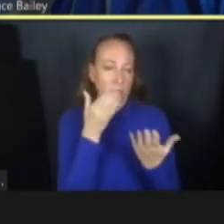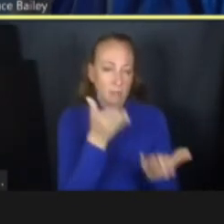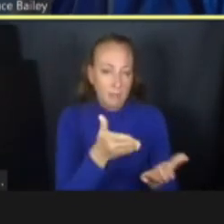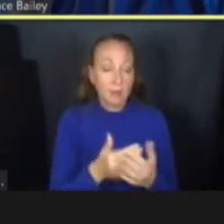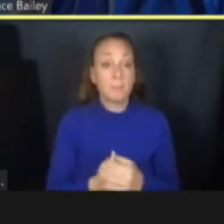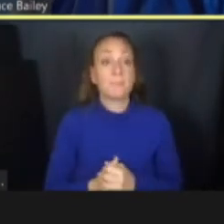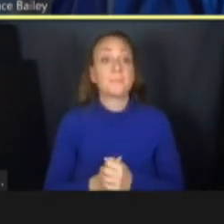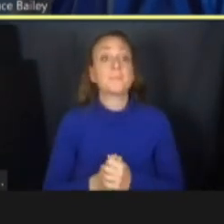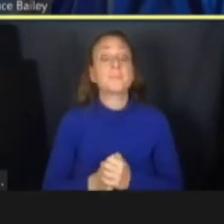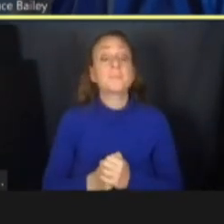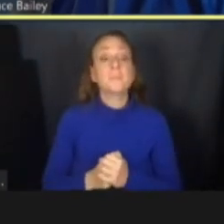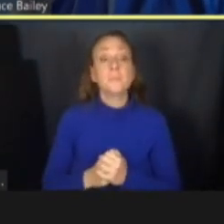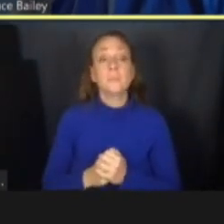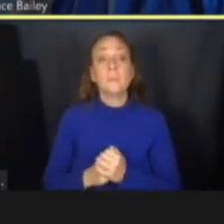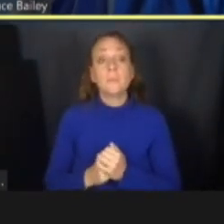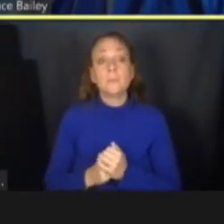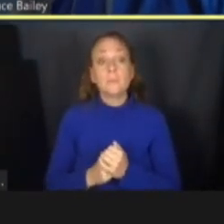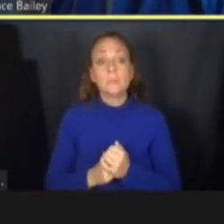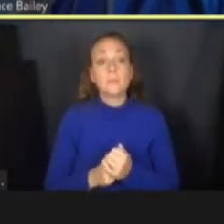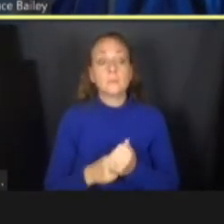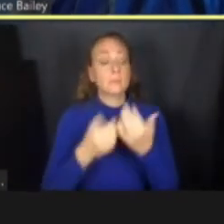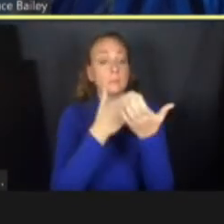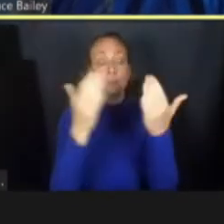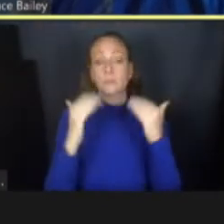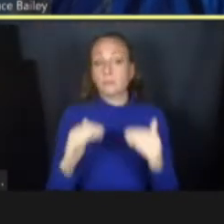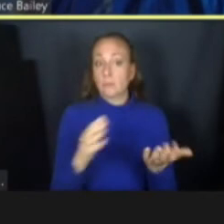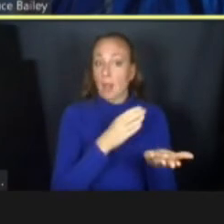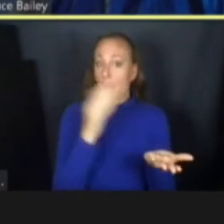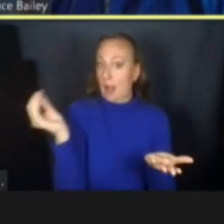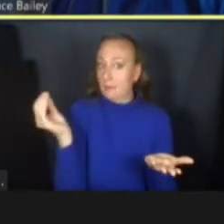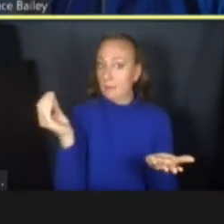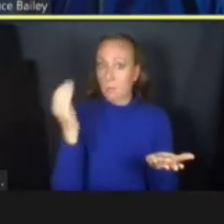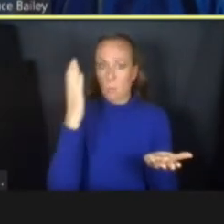So not the least of why this project is dear to my heart